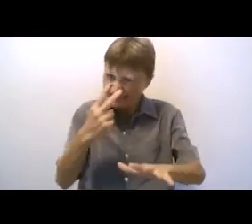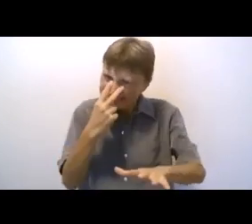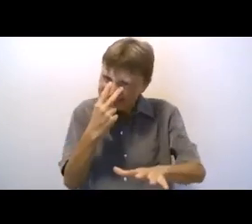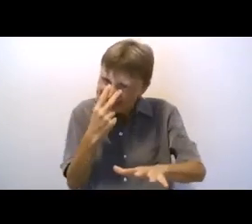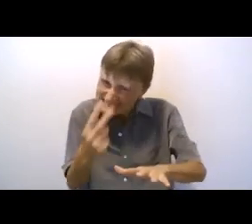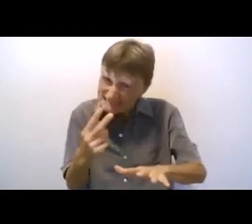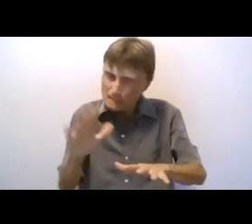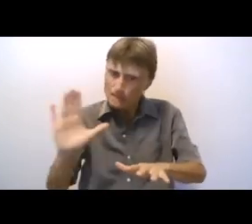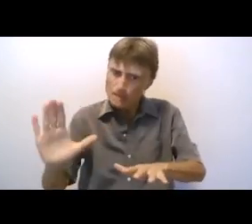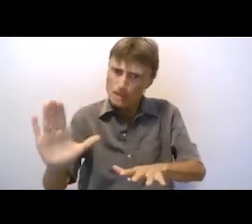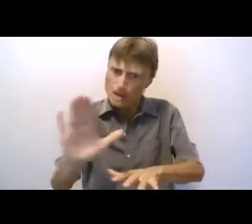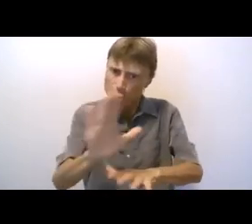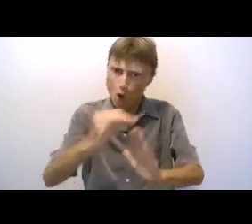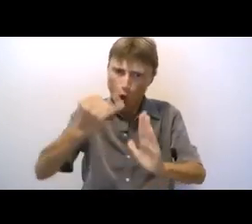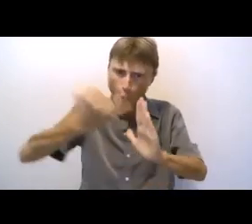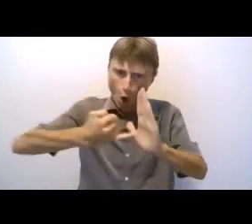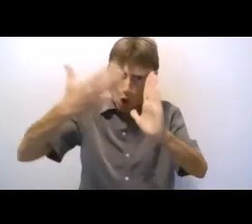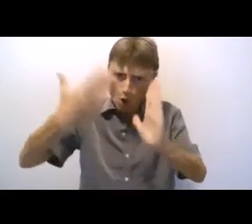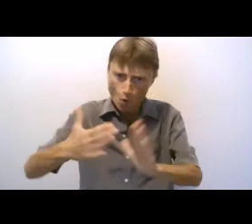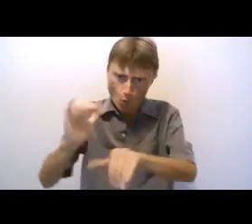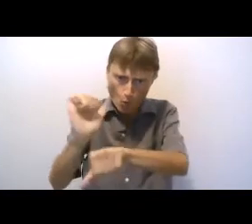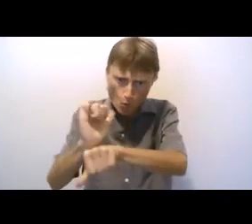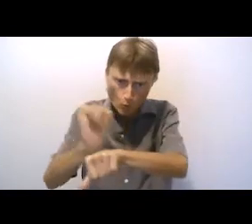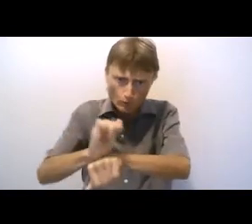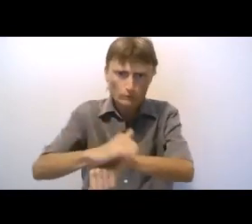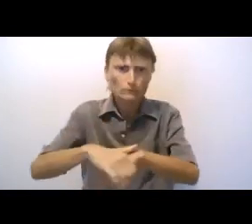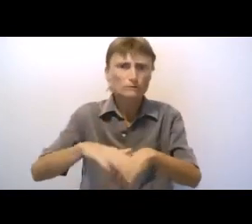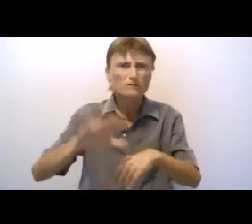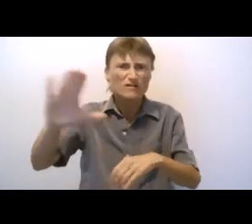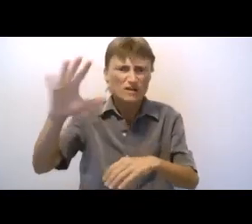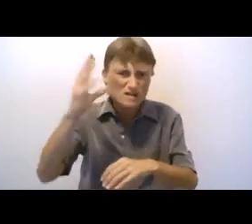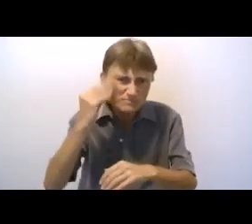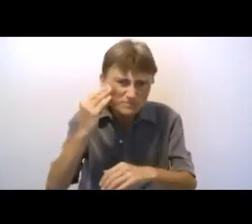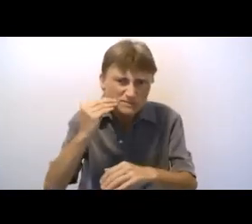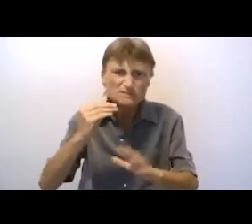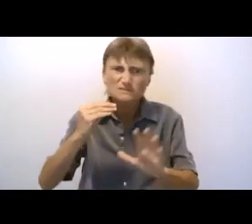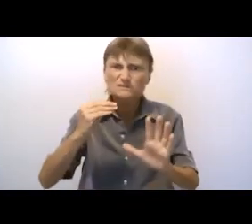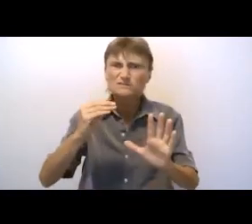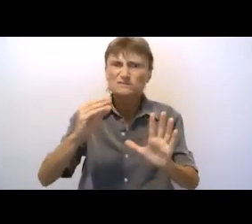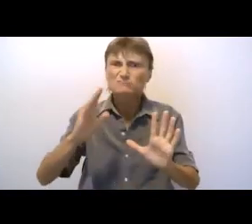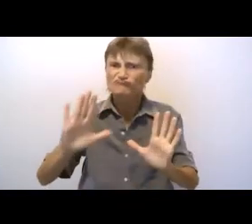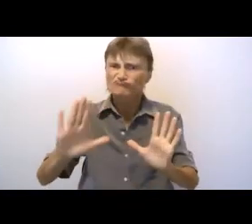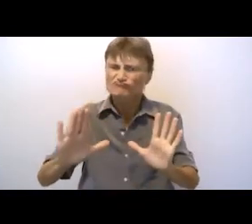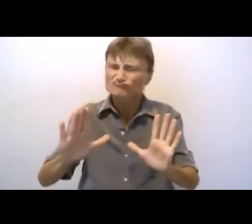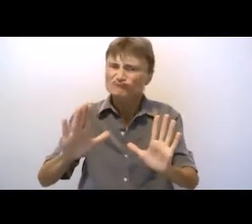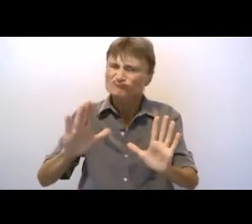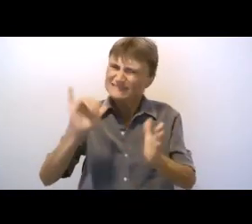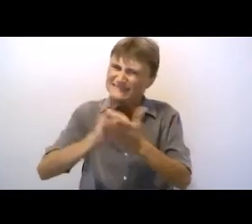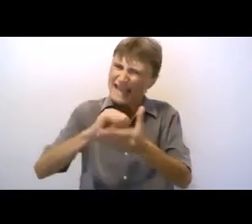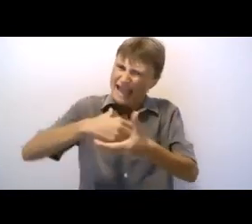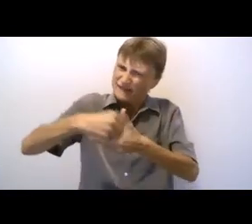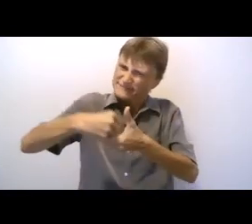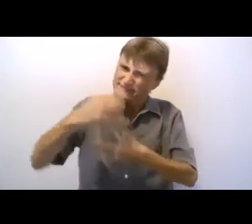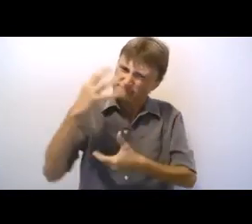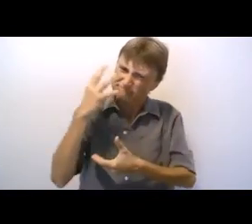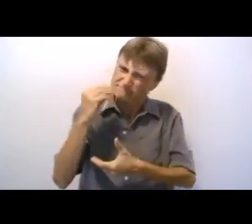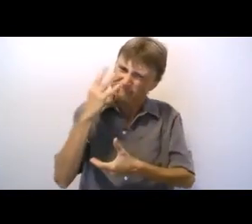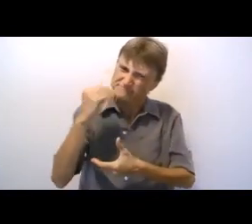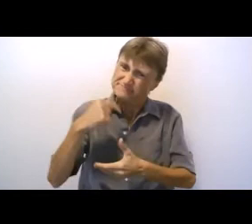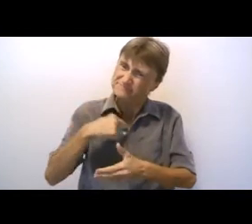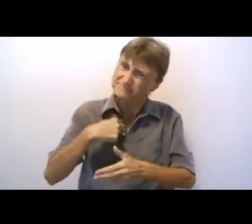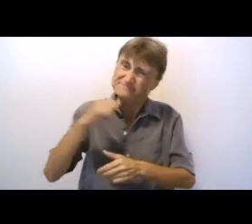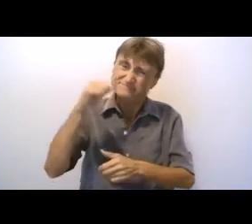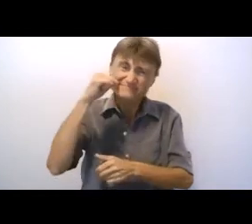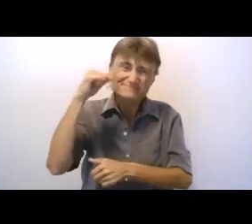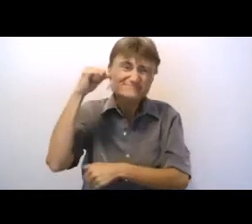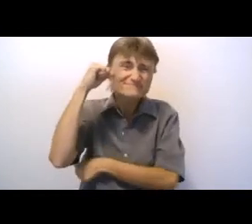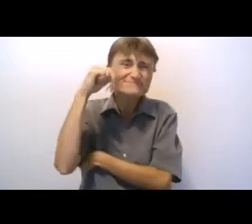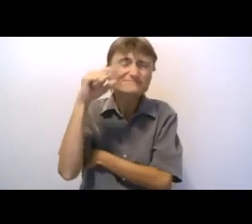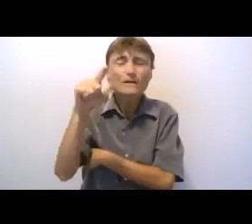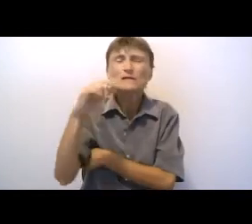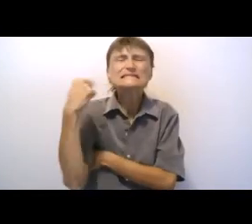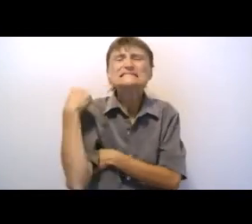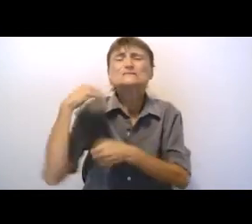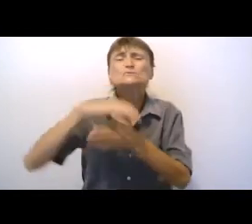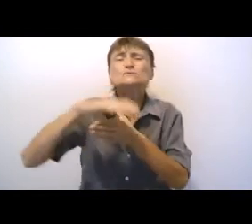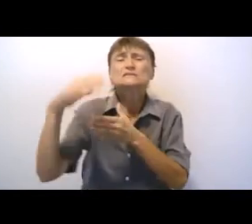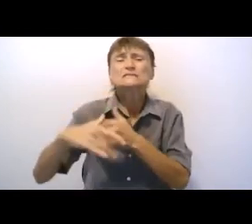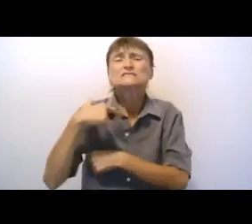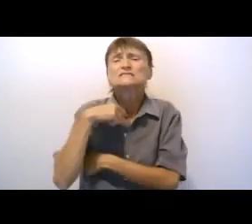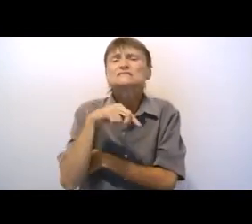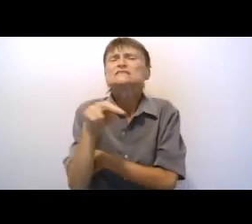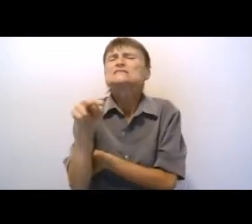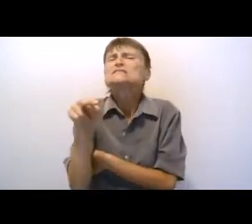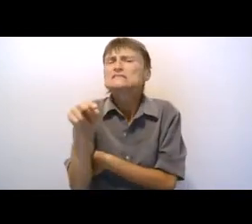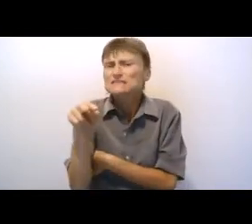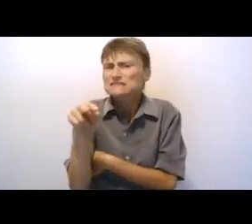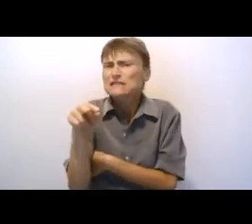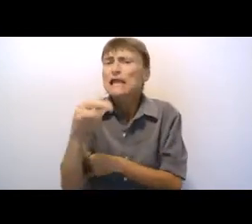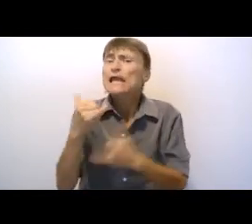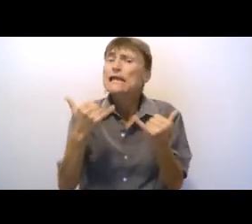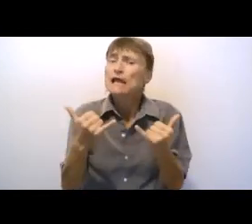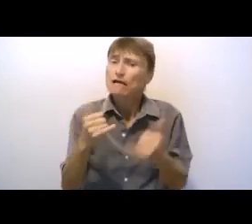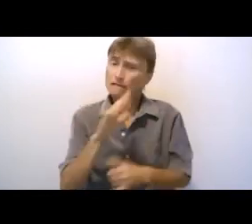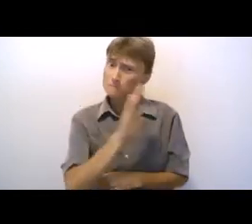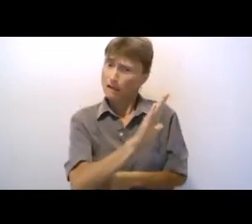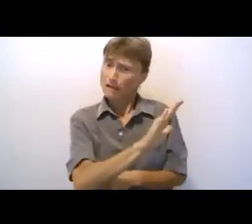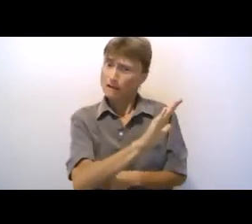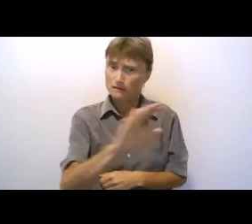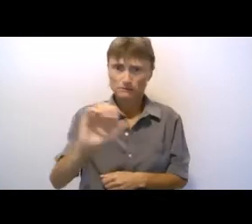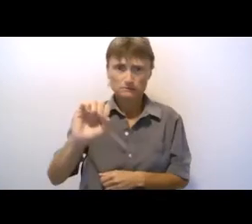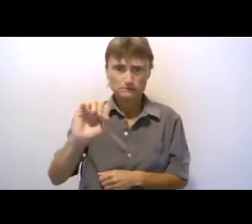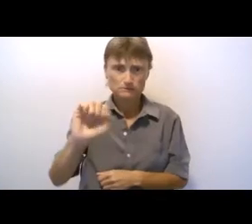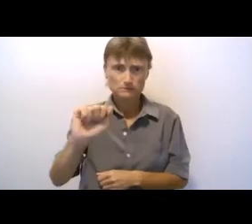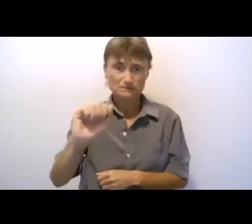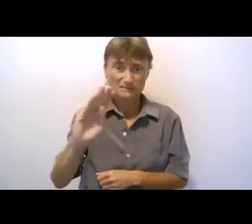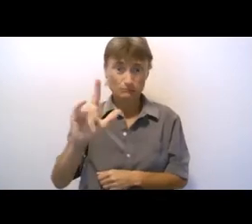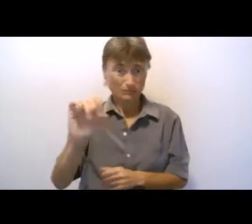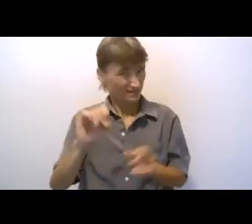work outside really reminded me of everything that Sable has taught me over the many times